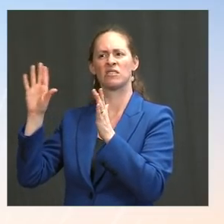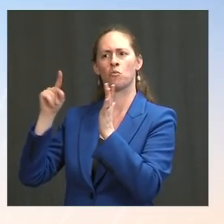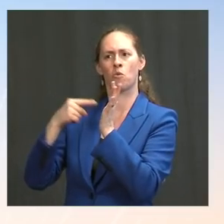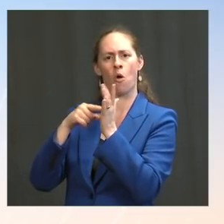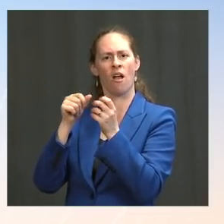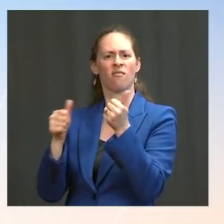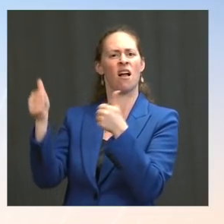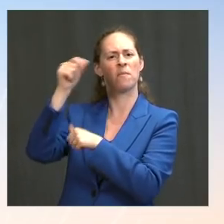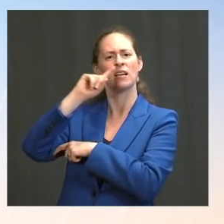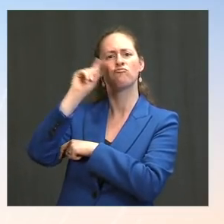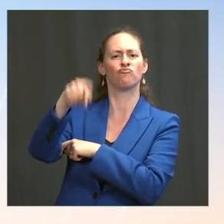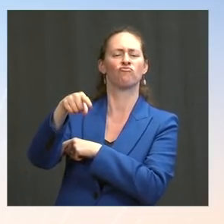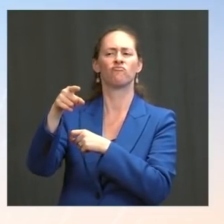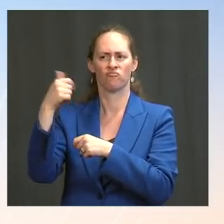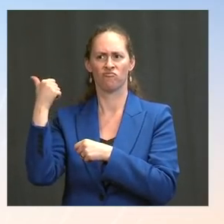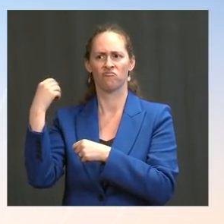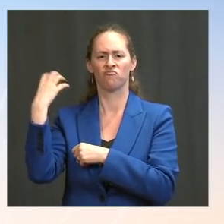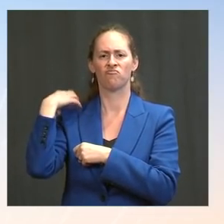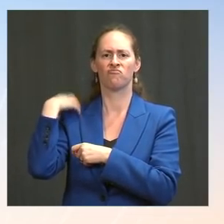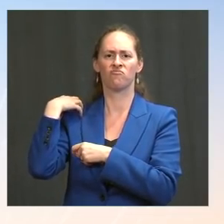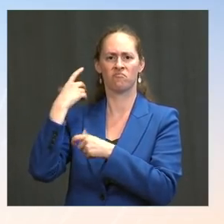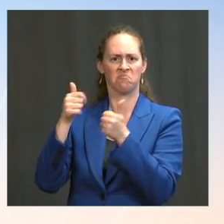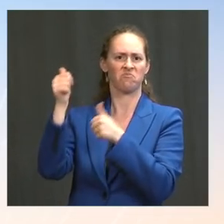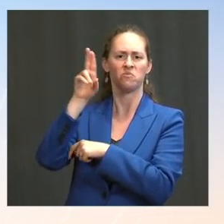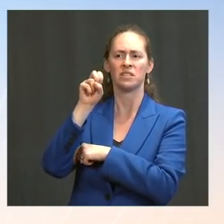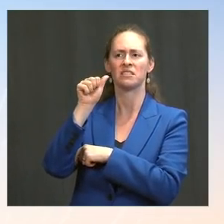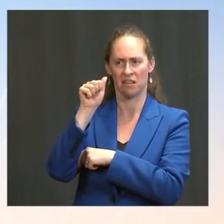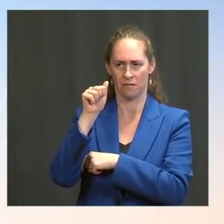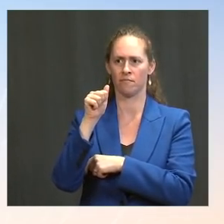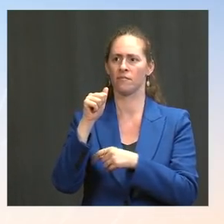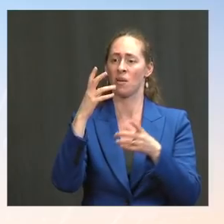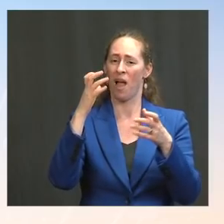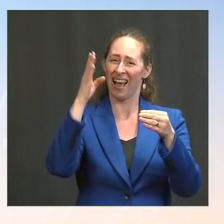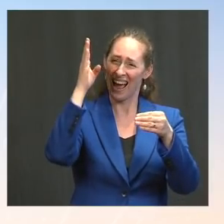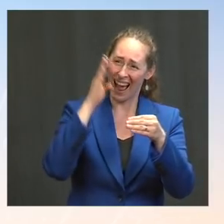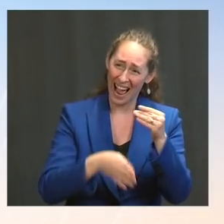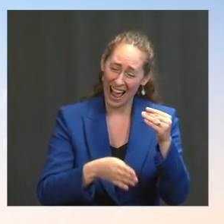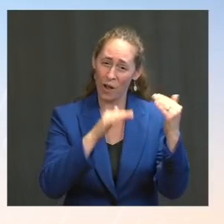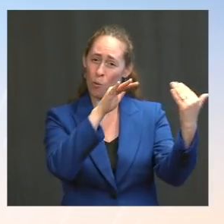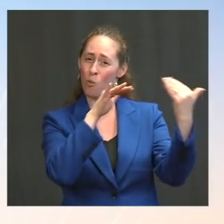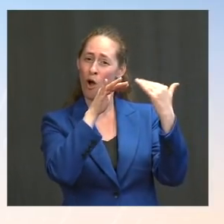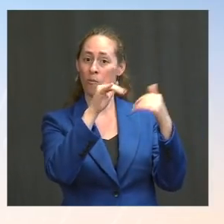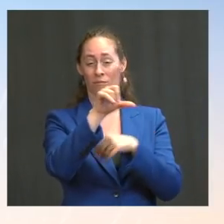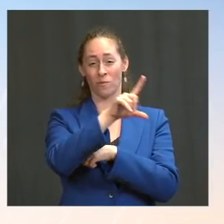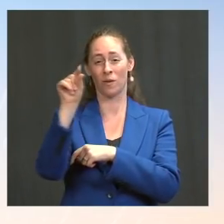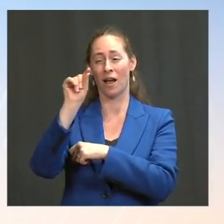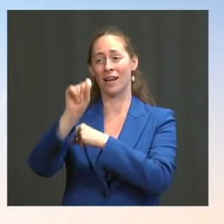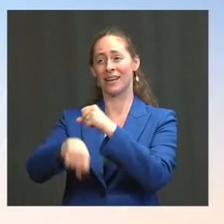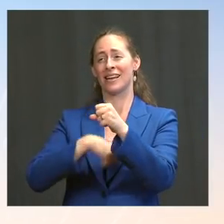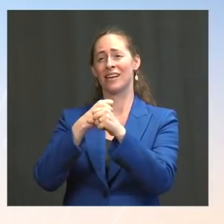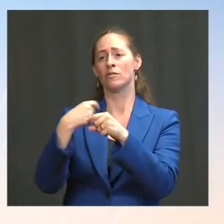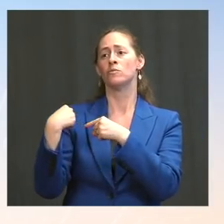And ending the war in Afghanistan after 20 years so that we can address the global threat picture, so that we can protect our men and women